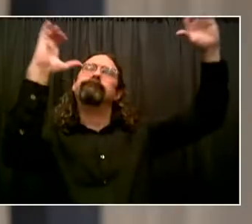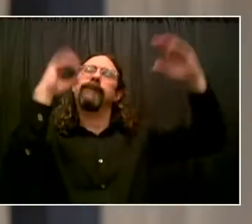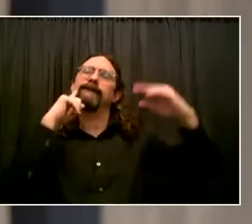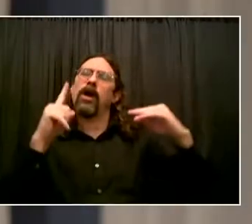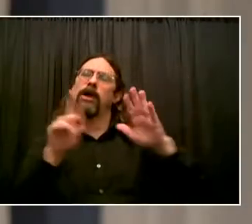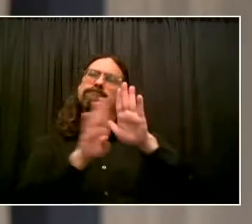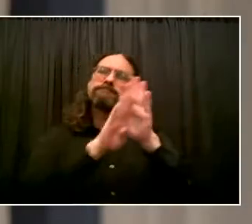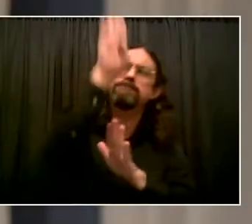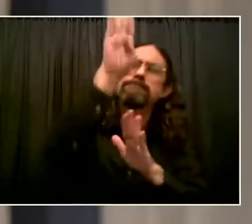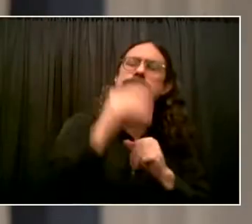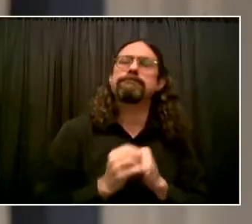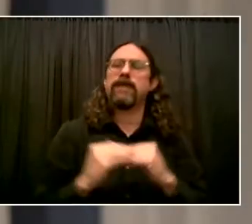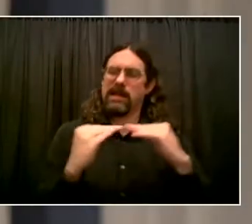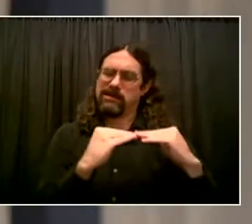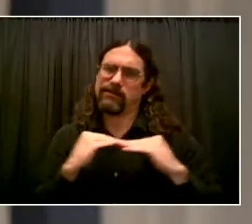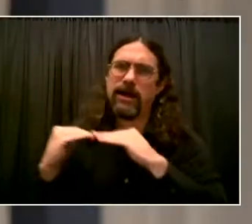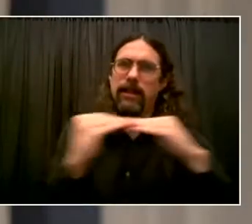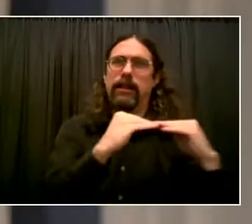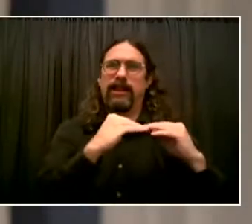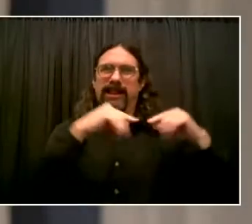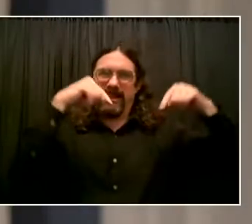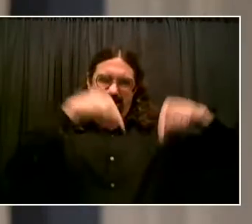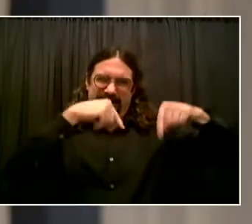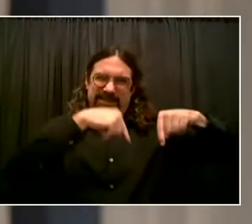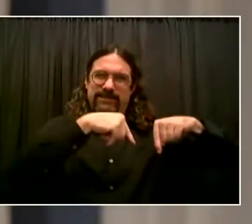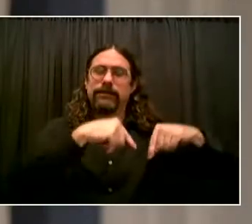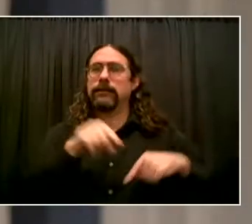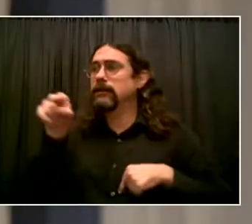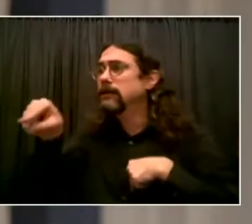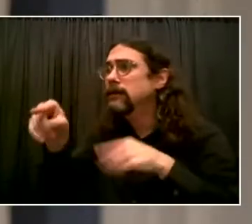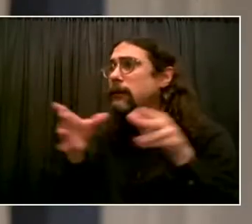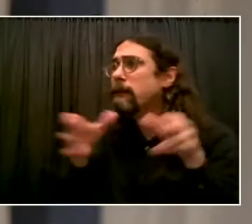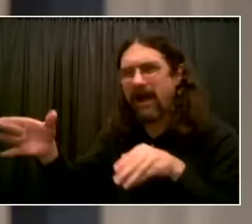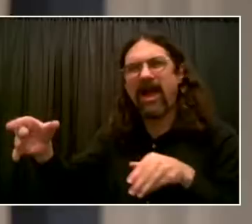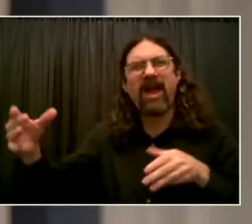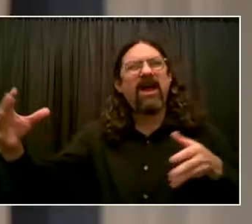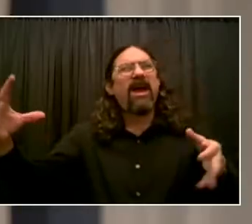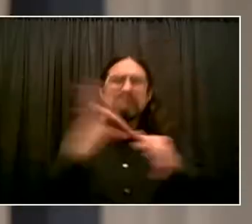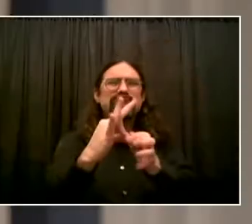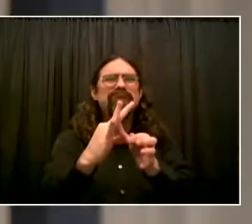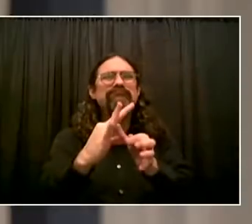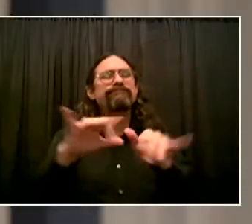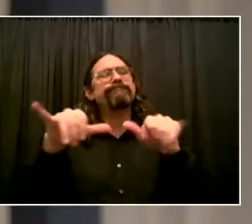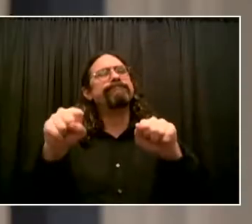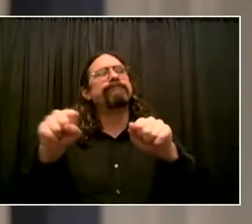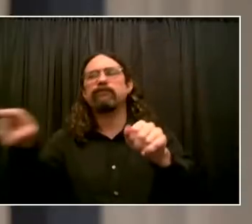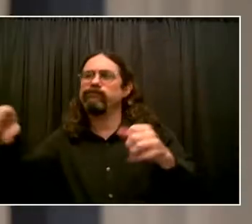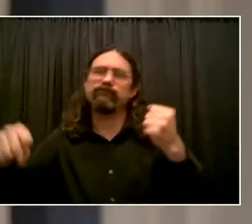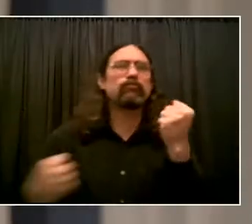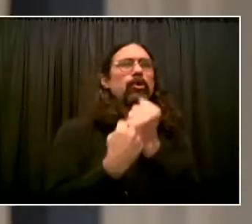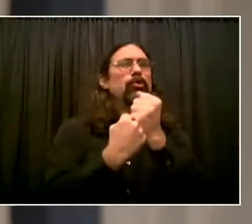CHAMBERS WITH THE RESIDENTS AND ORGANIZATIONS OF A NEIGHBORHOOD AND GATHER AROUD NTHE